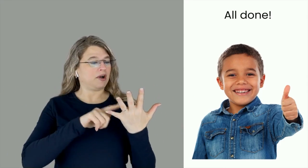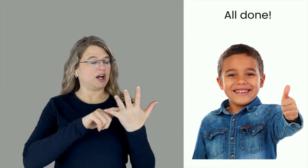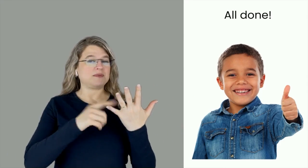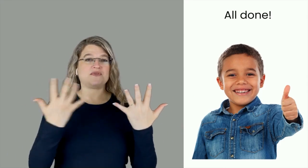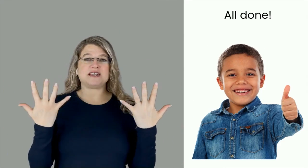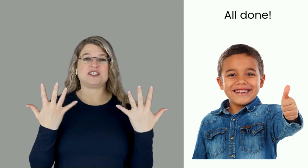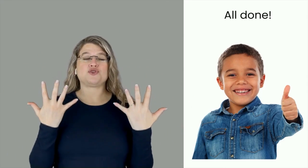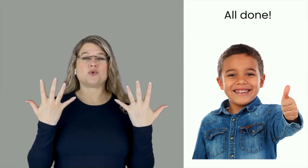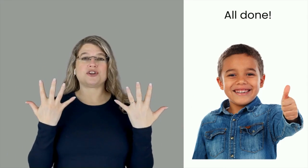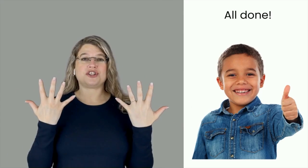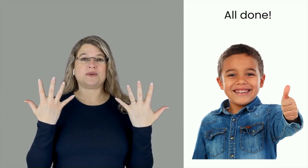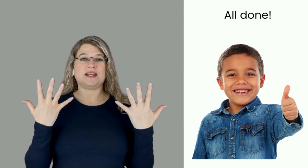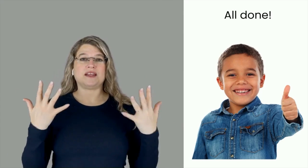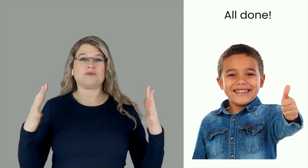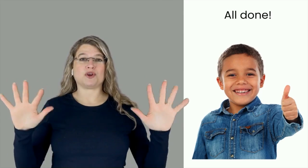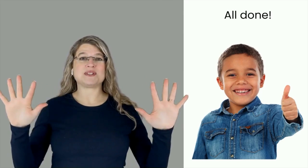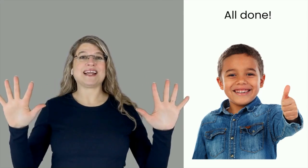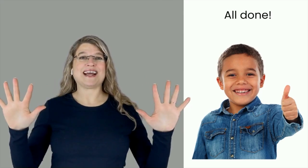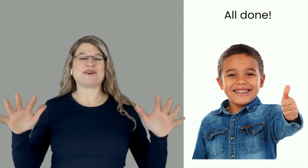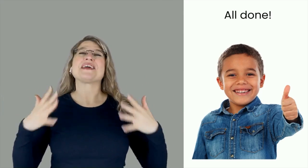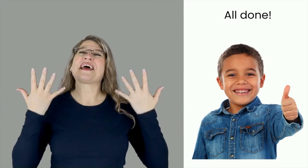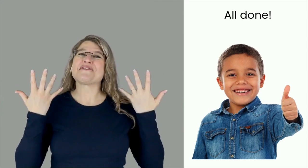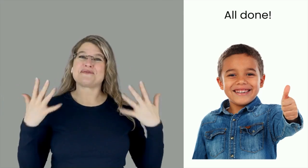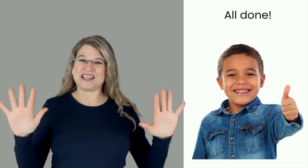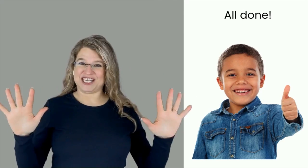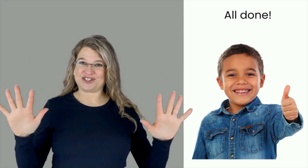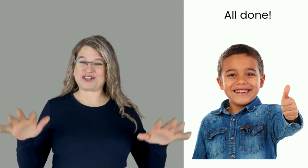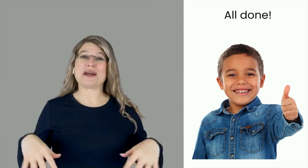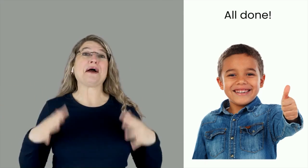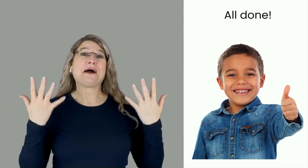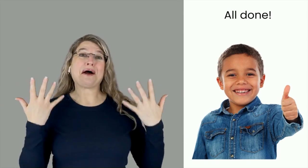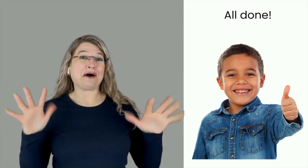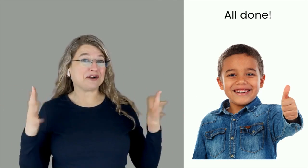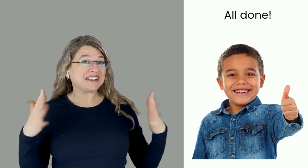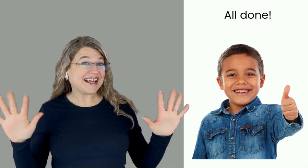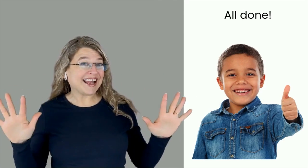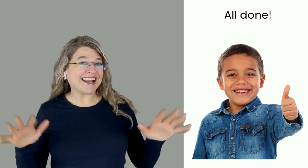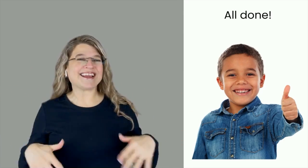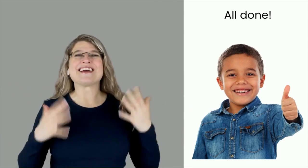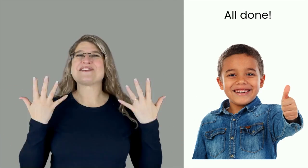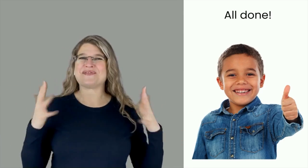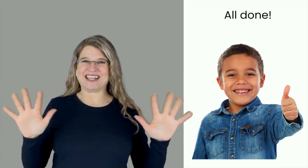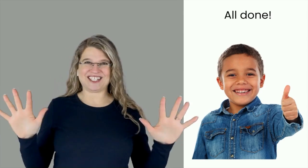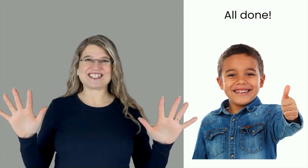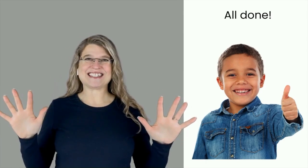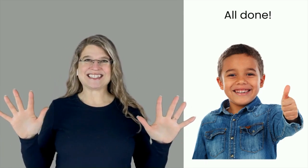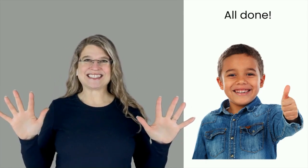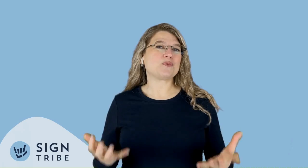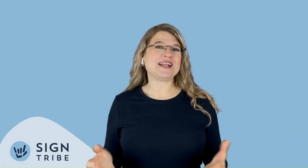palms facing towards you and then rotate out. Finished. All done. Finished. The one